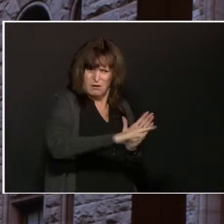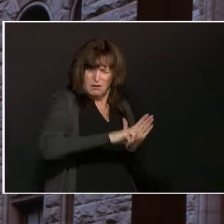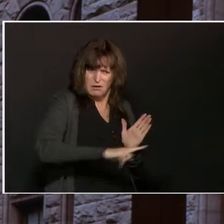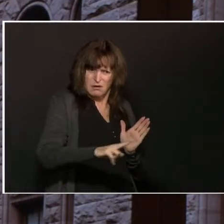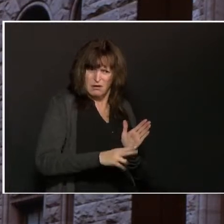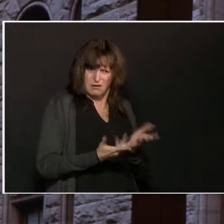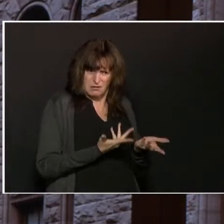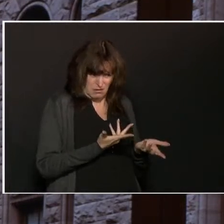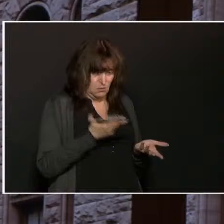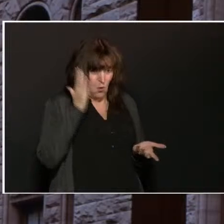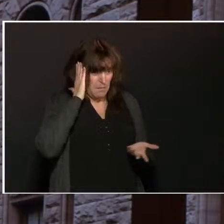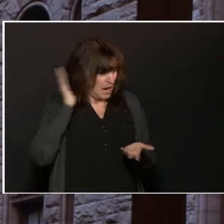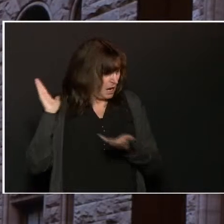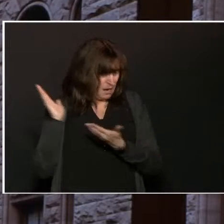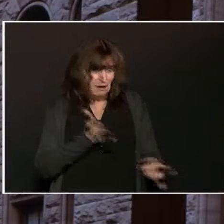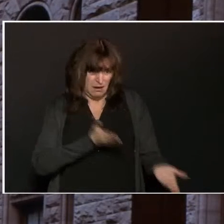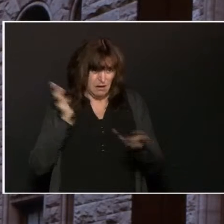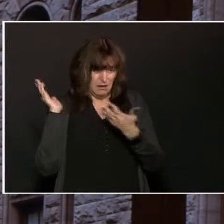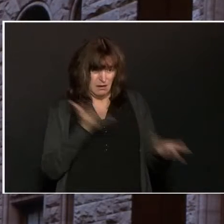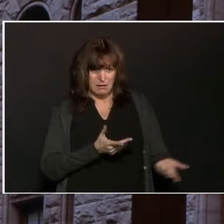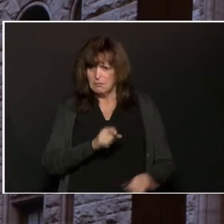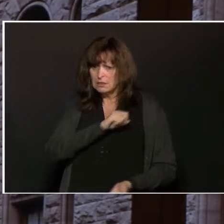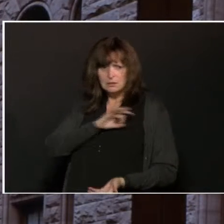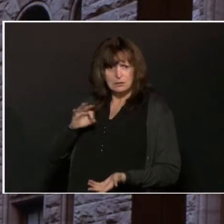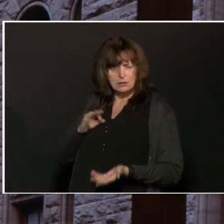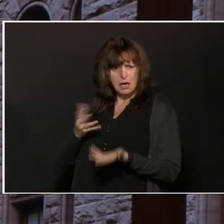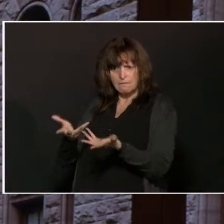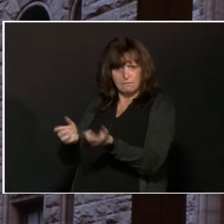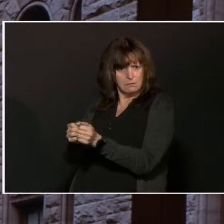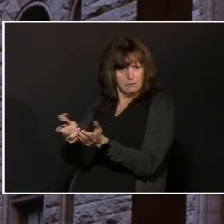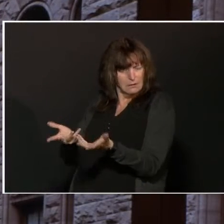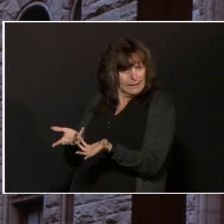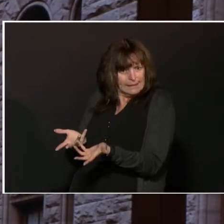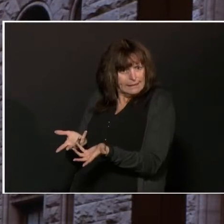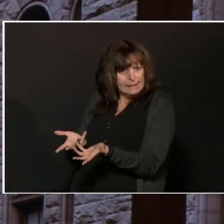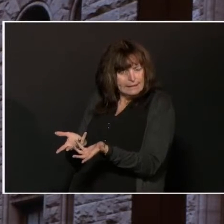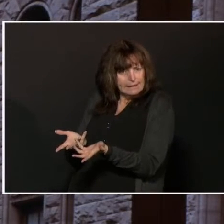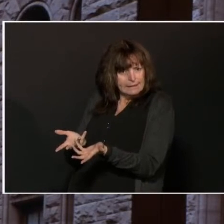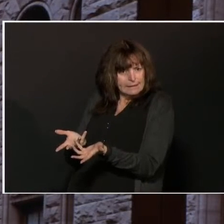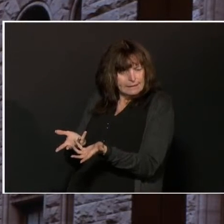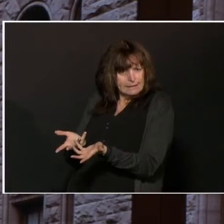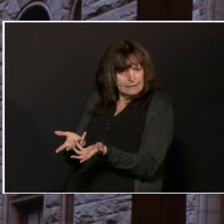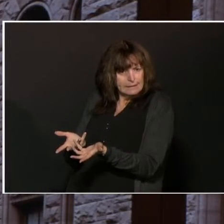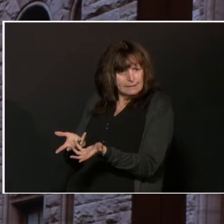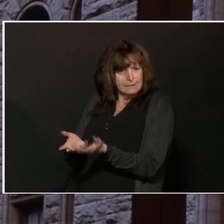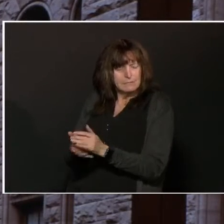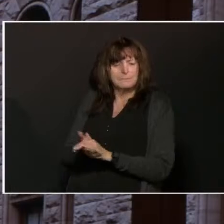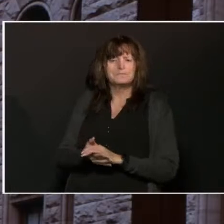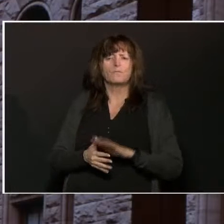GROWTH IN THE CASES BETWEEN NOW AND THEN YOU AND THEN YOU ACTUALLY WILL STILL GET AND THEN YOU ACTUALLY WILL STILL GET TO AND THEN YOU ACTUALLY WILL STILL GET TO A